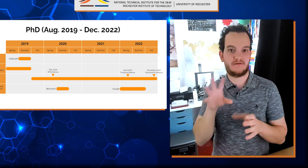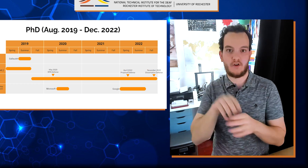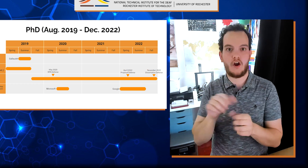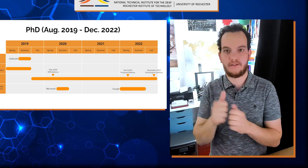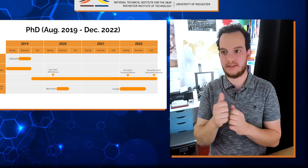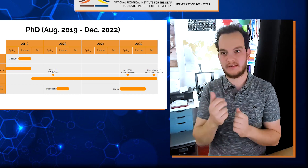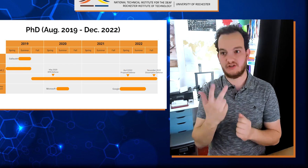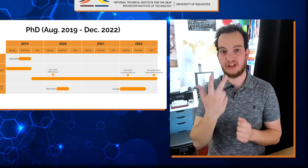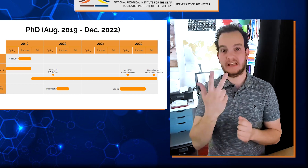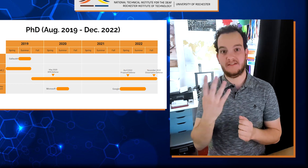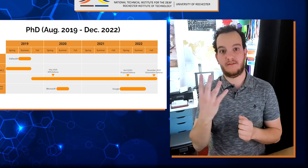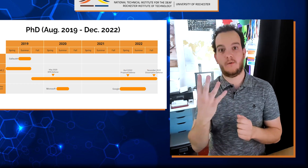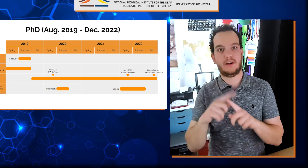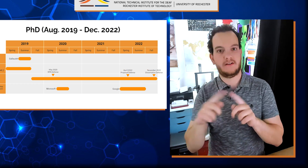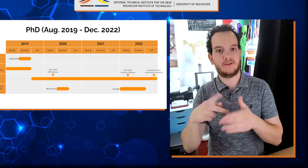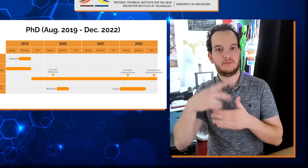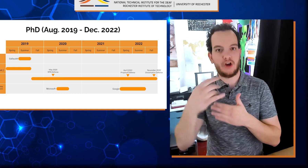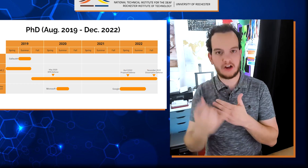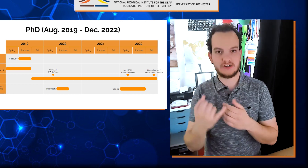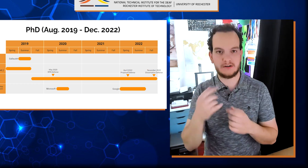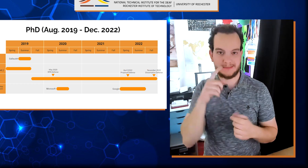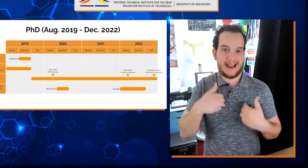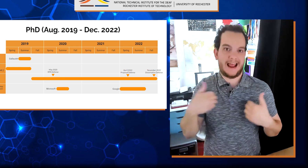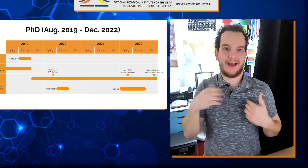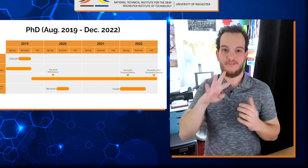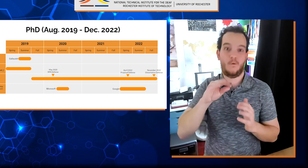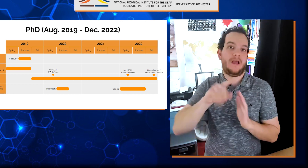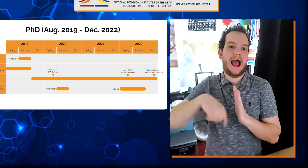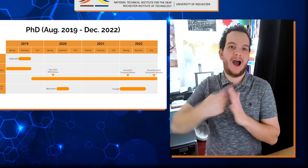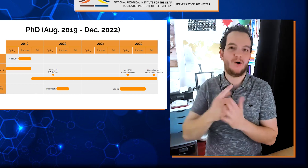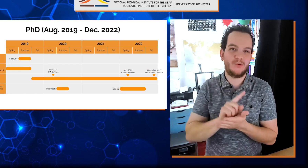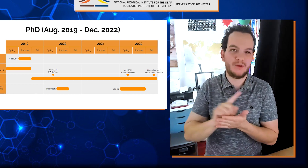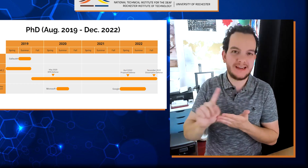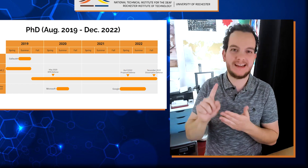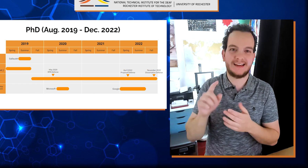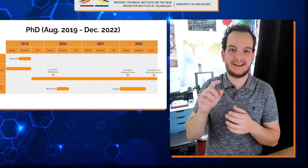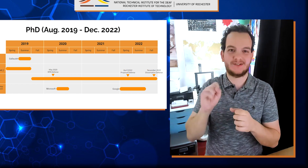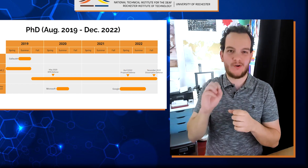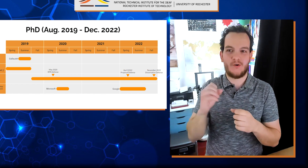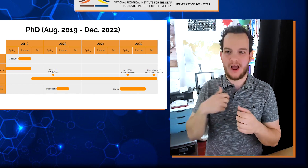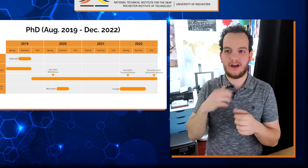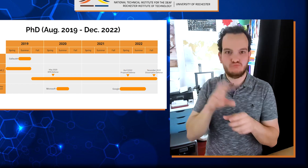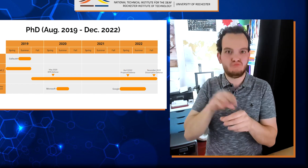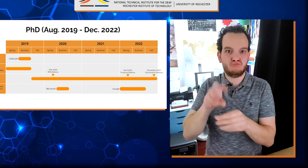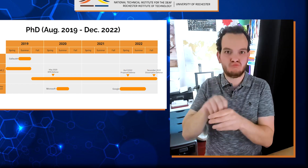So I was involved with 3 or 4 different projects at that time. I had 40 hours a week to work on research,